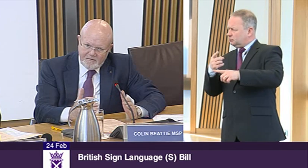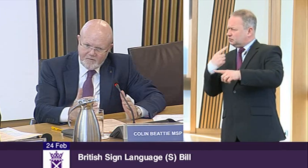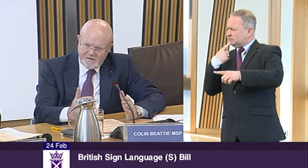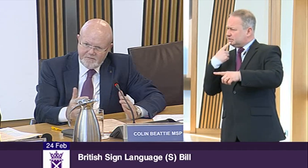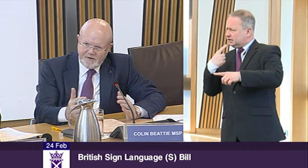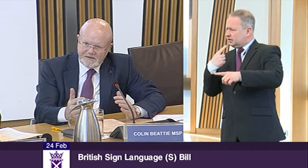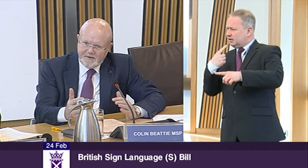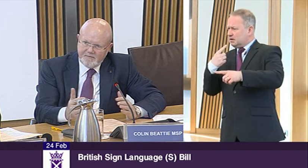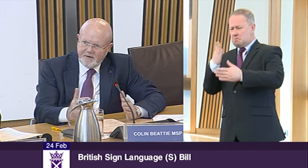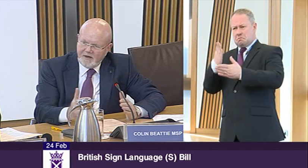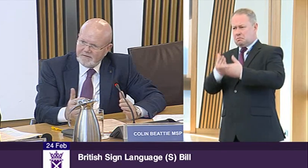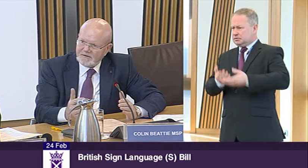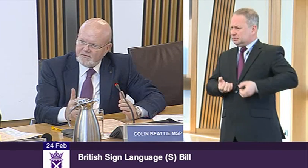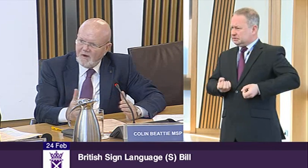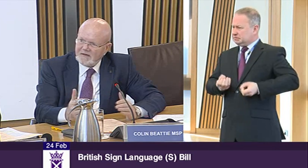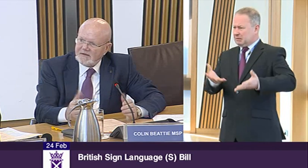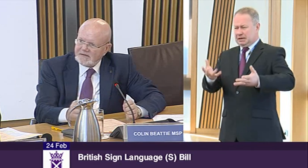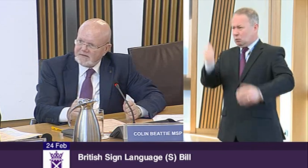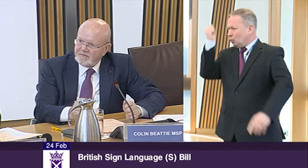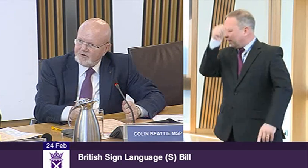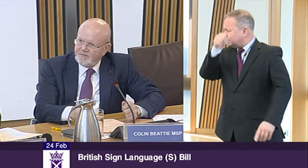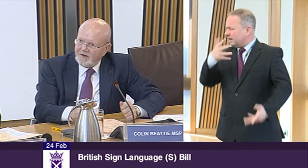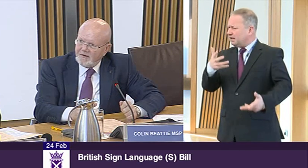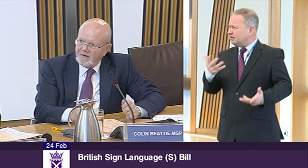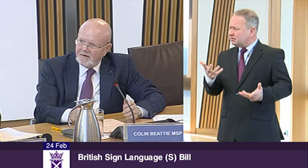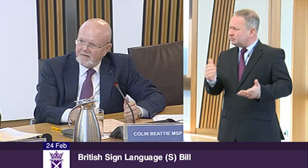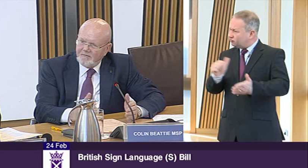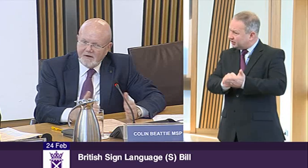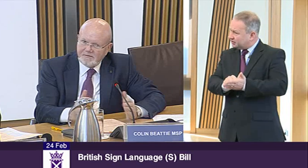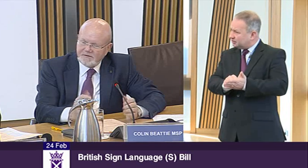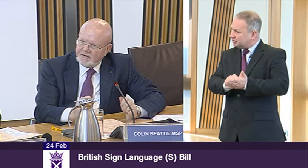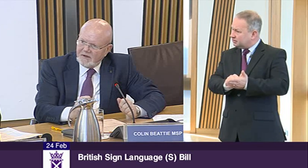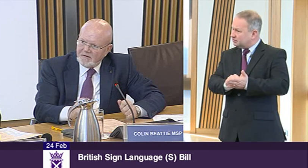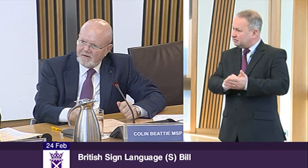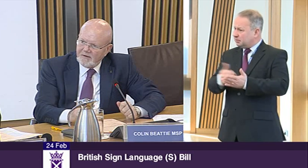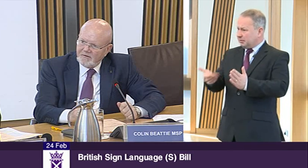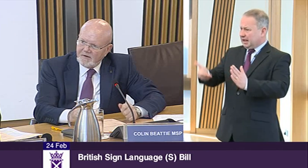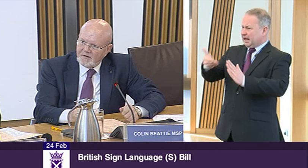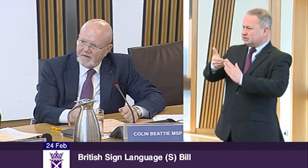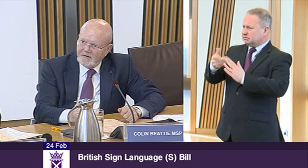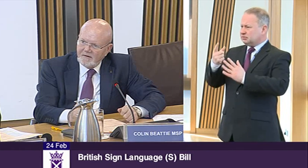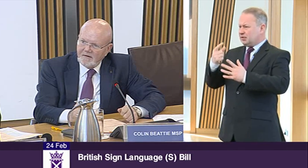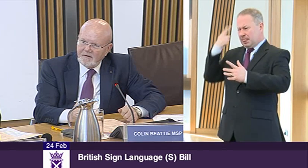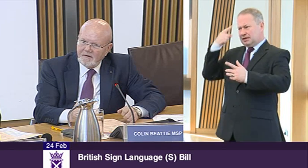not being spent as wisely as it should be. Can she expand on her comments?